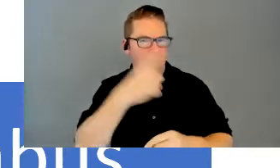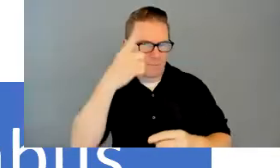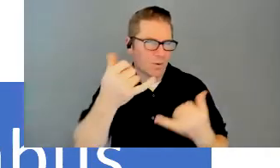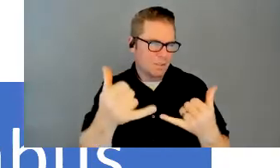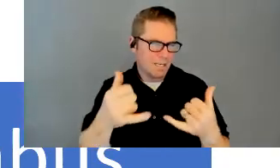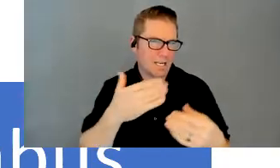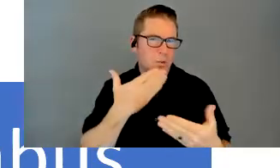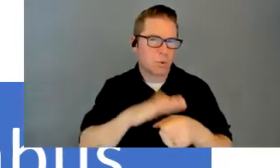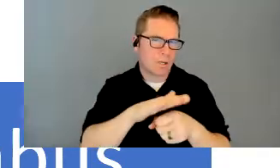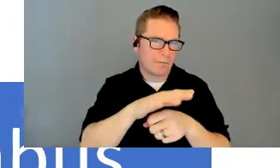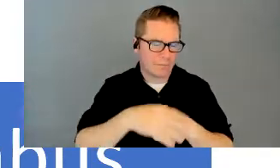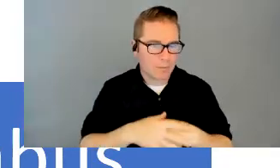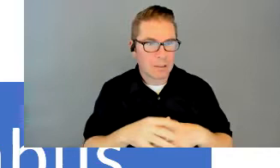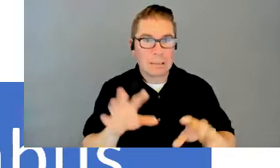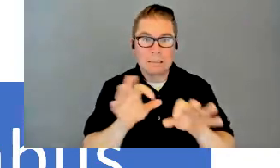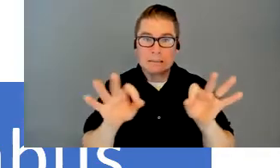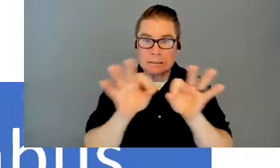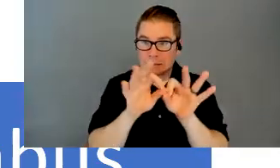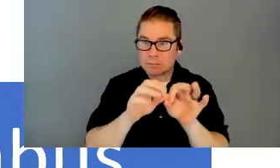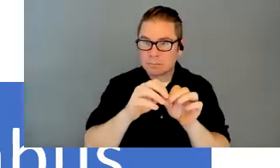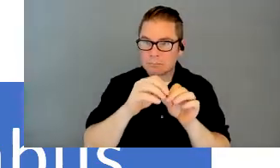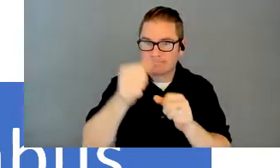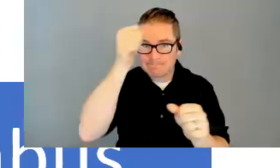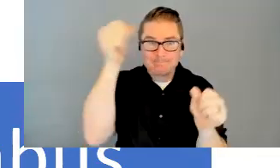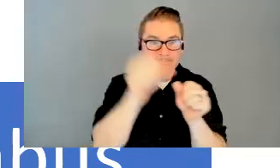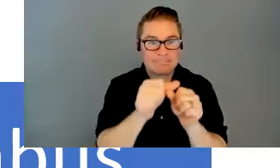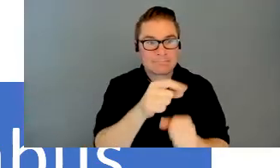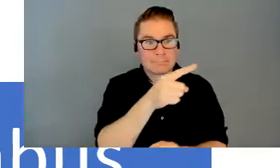Just being really mindful of the purity of language.